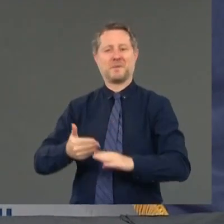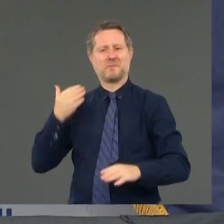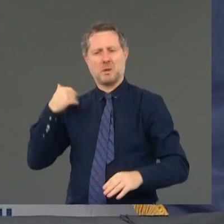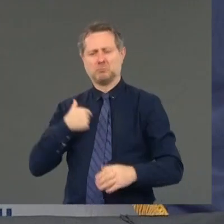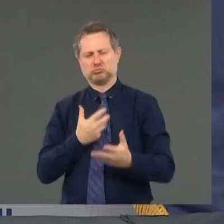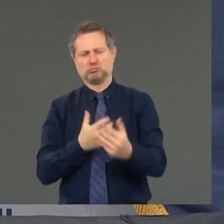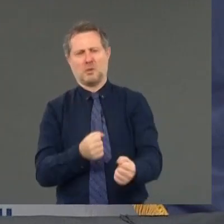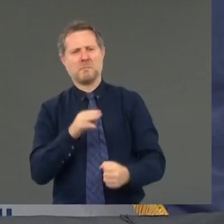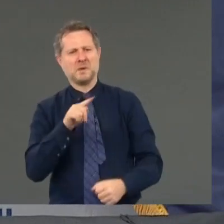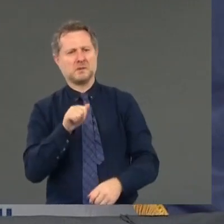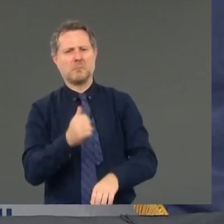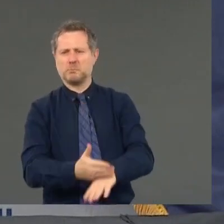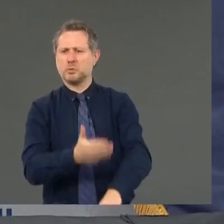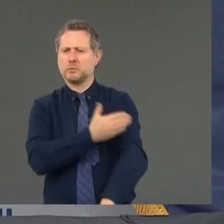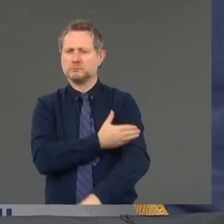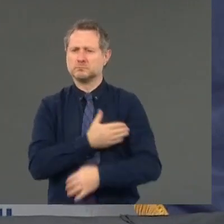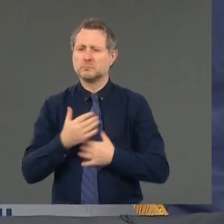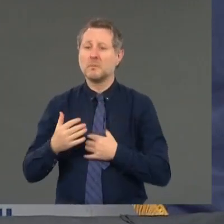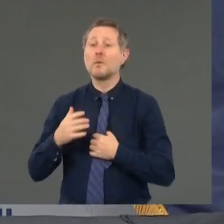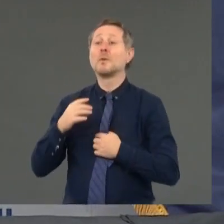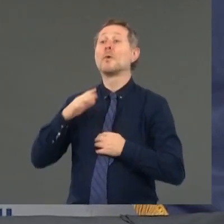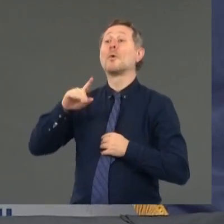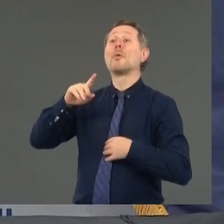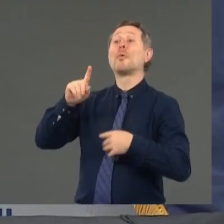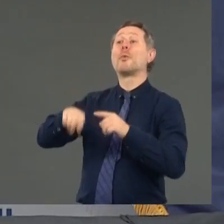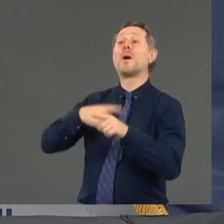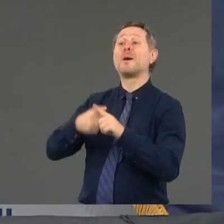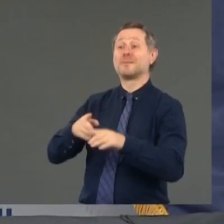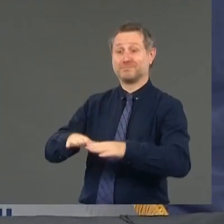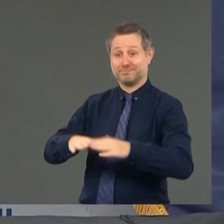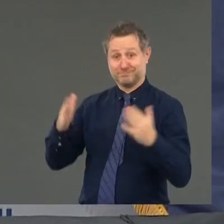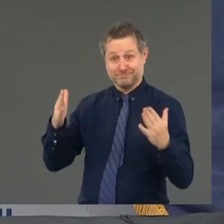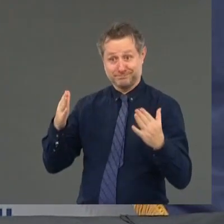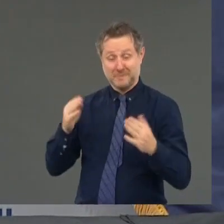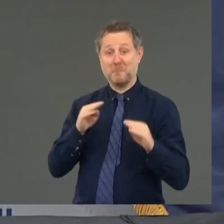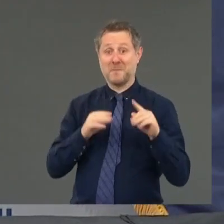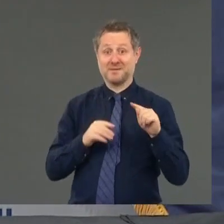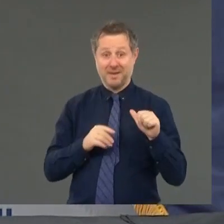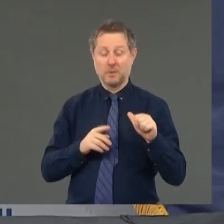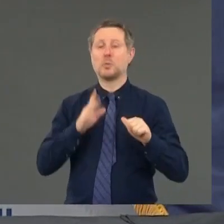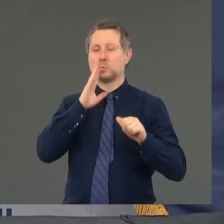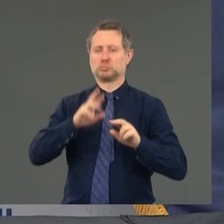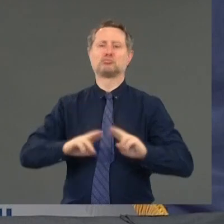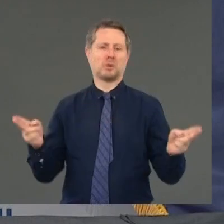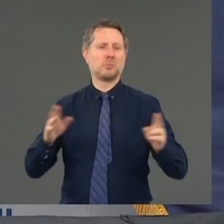THEY'VE BEEN. I BELIEVE THE MTA WILL BE BETTER FOR THIS AND THE SERVICE WILL BE BETTER.